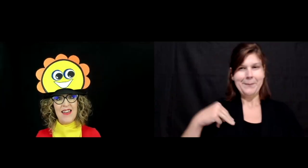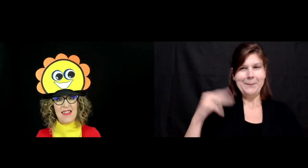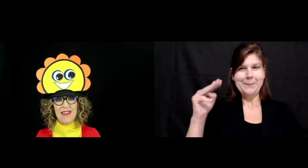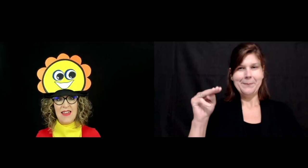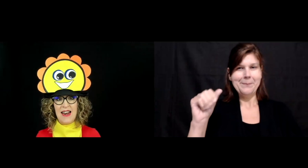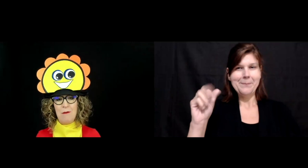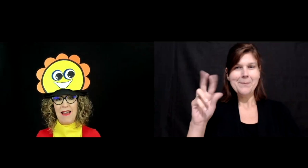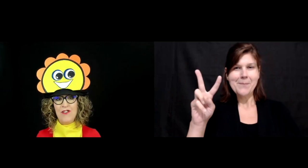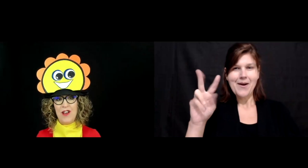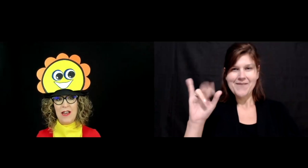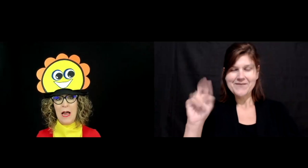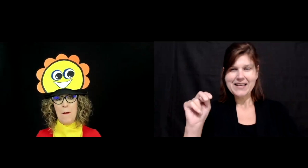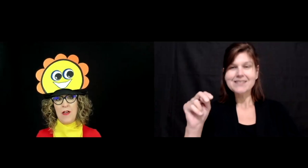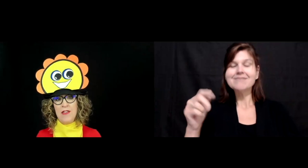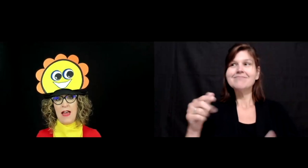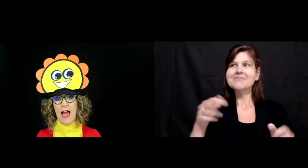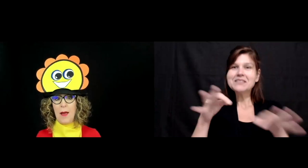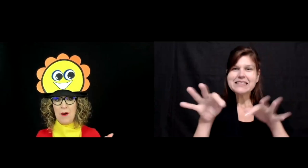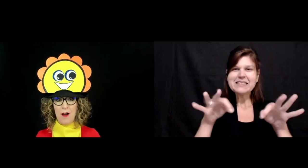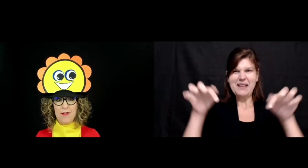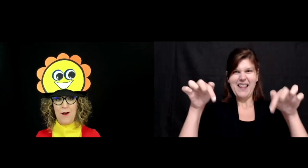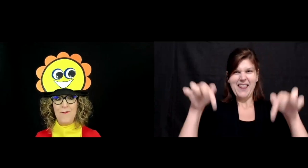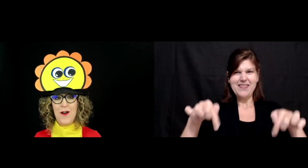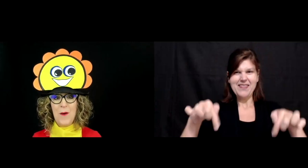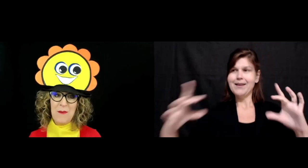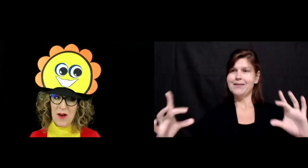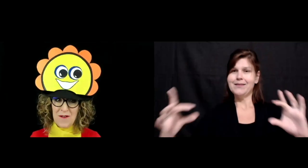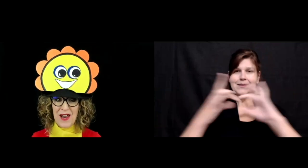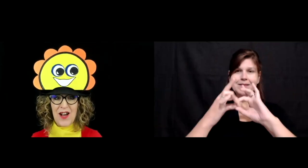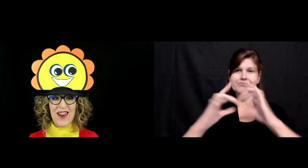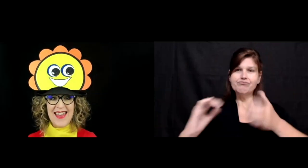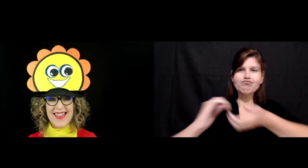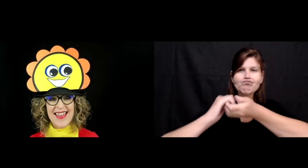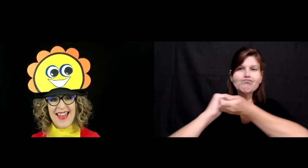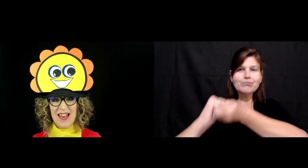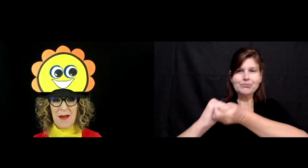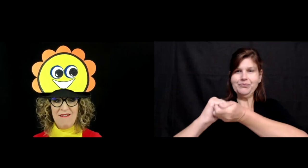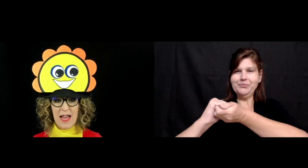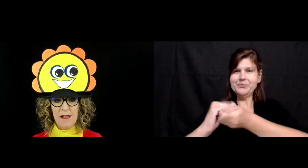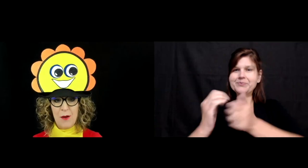the exciting collaboration that I'm part of with my lovely colleagues in America.